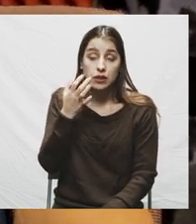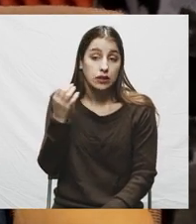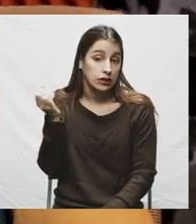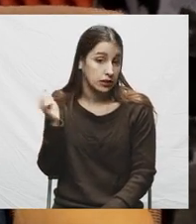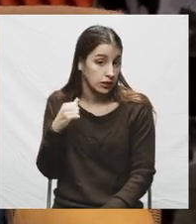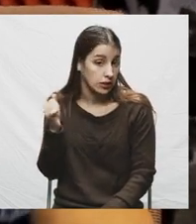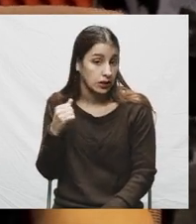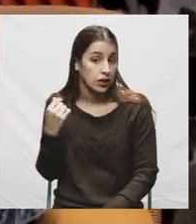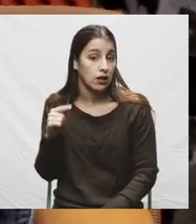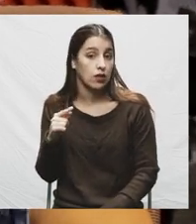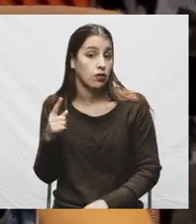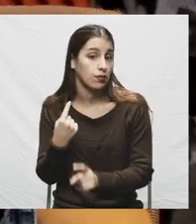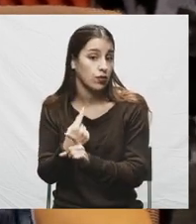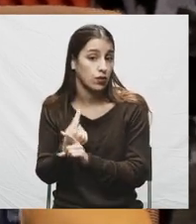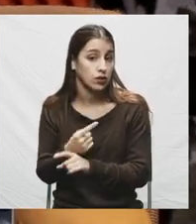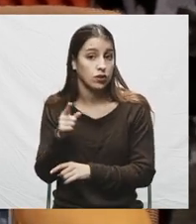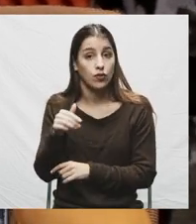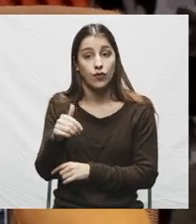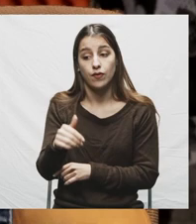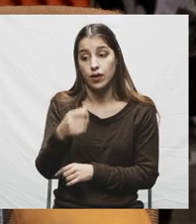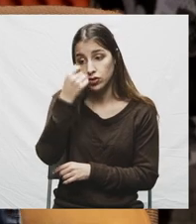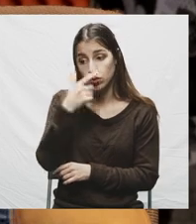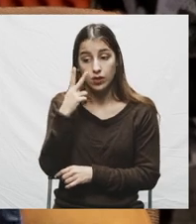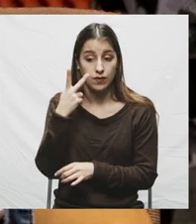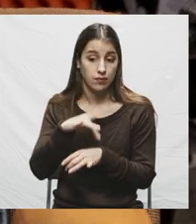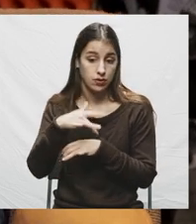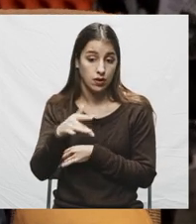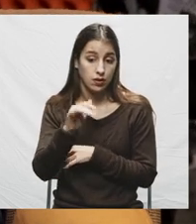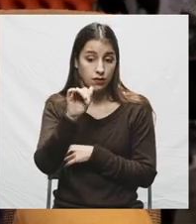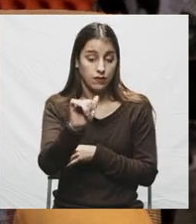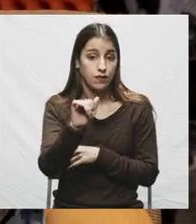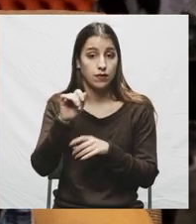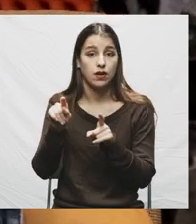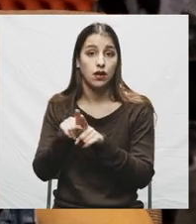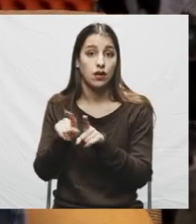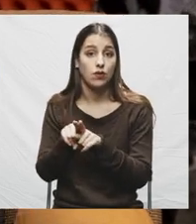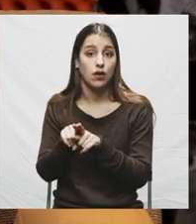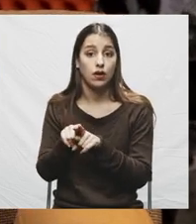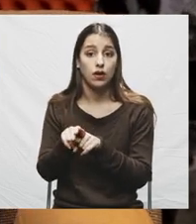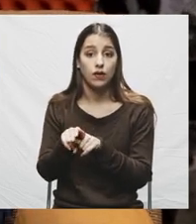And... and there’s something you acquire through your career that you shouln’t throw away.